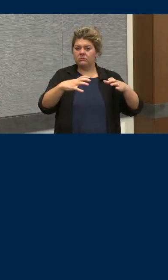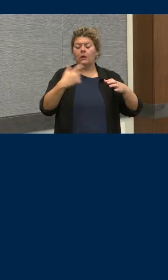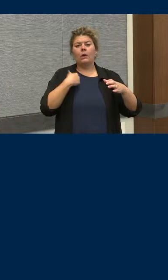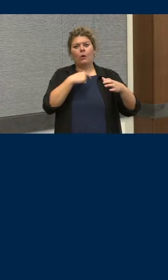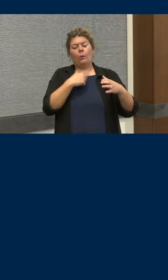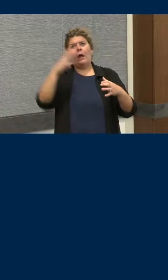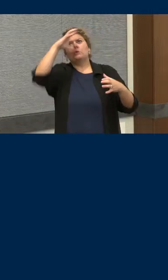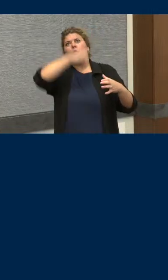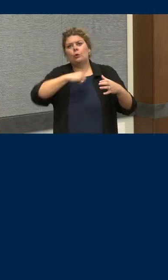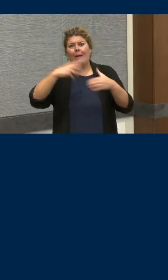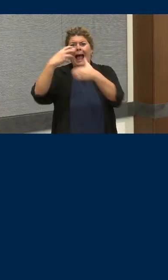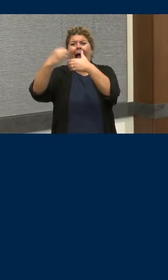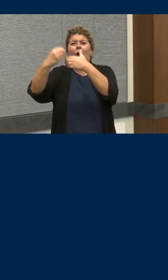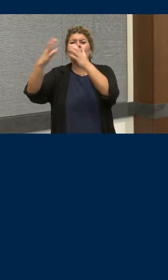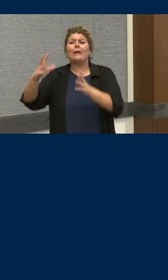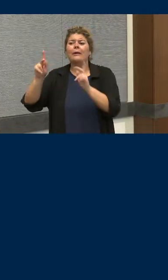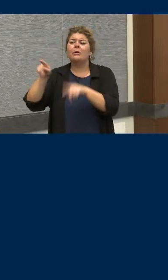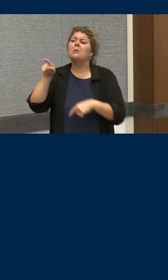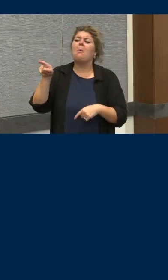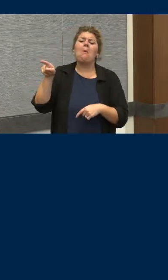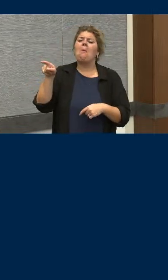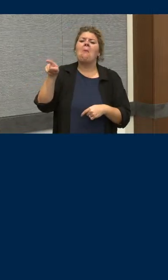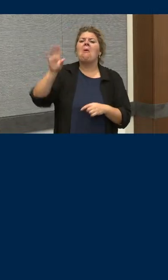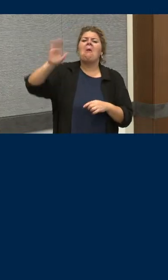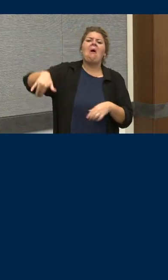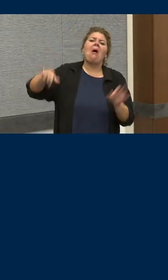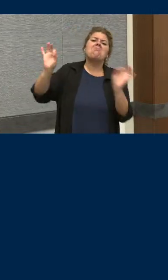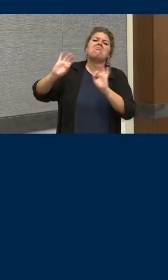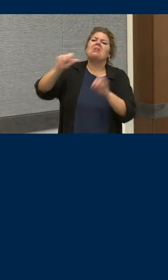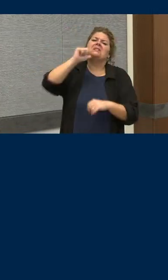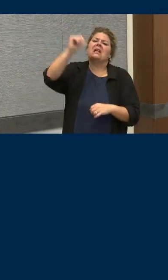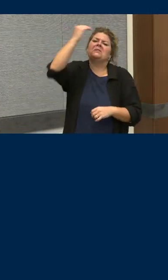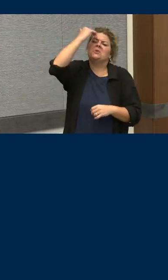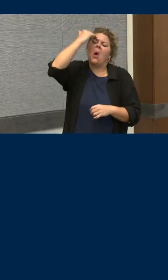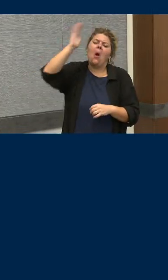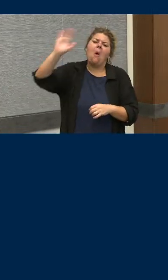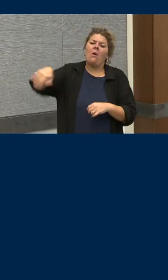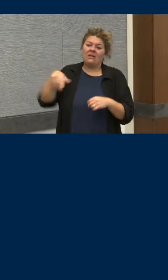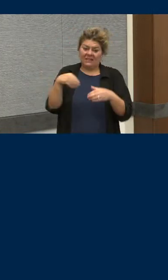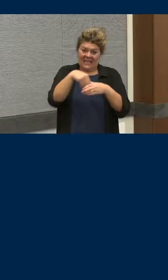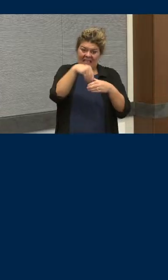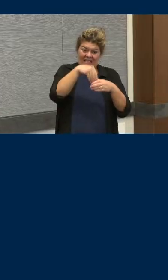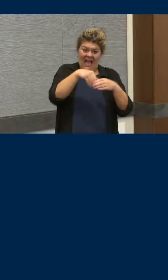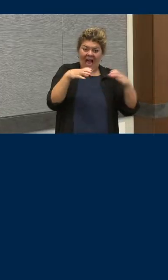secure relative to those on the